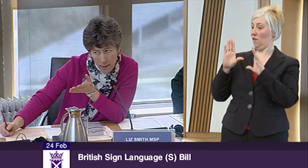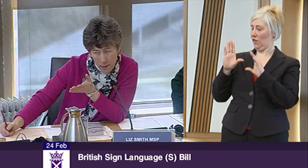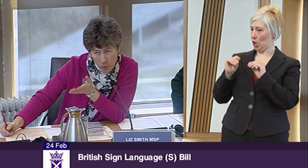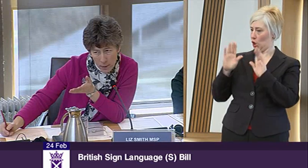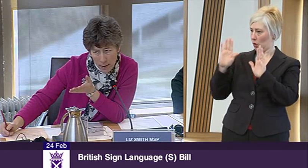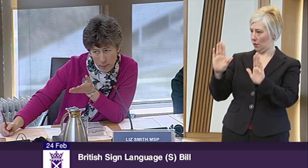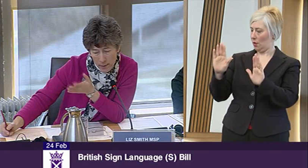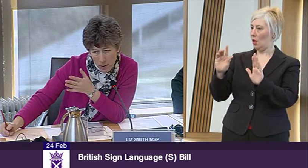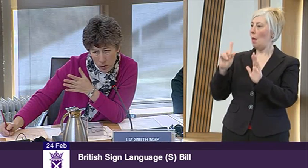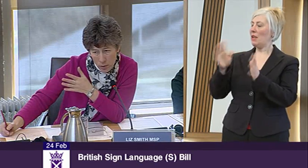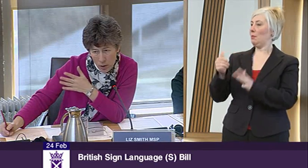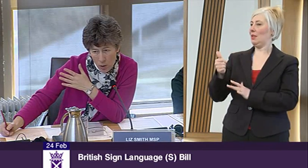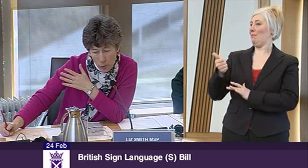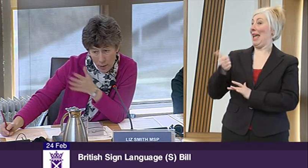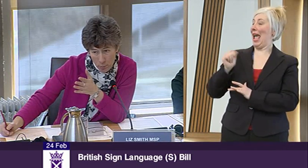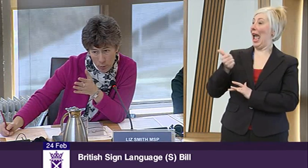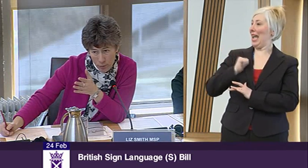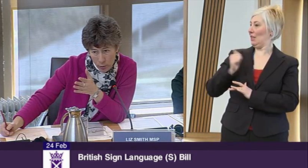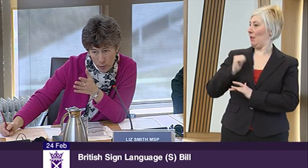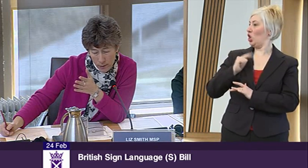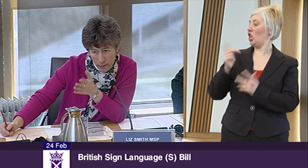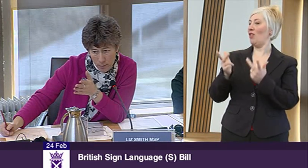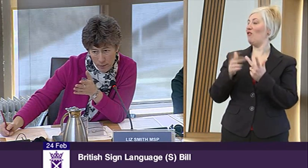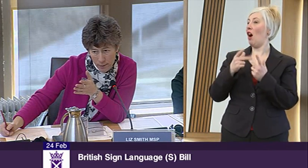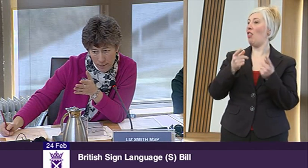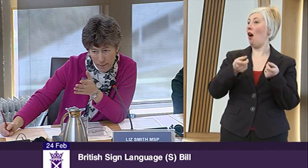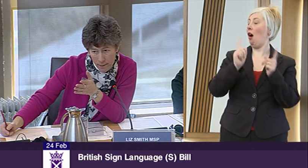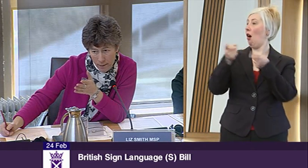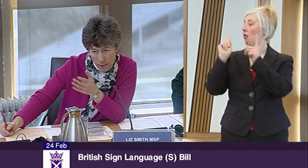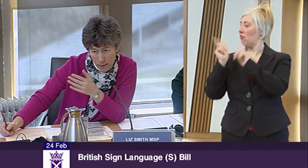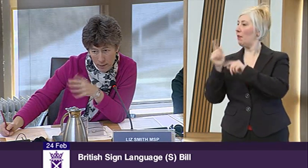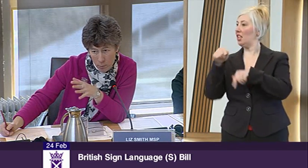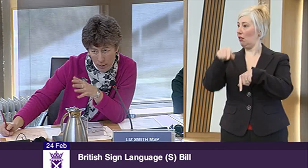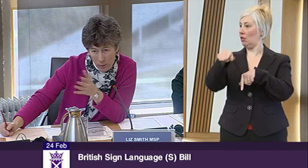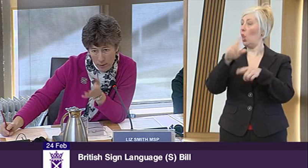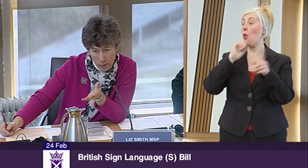Liz Smith: Yes. However, there must be an expectation that responsibility for BSL will